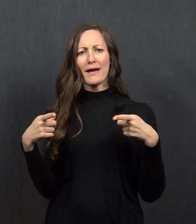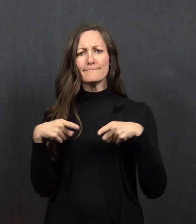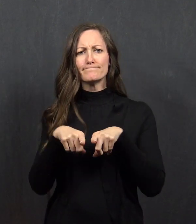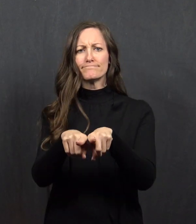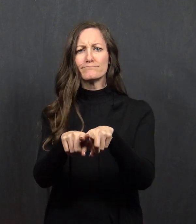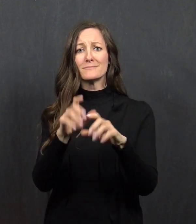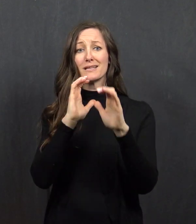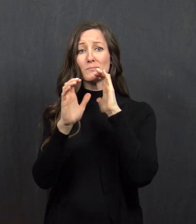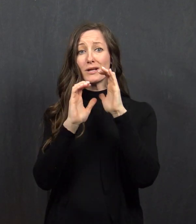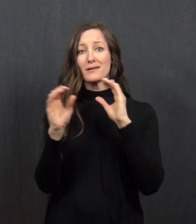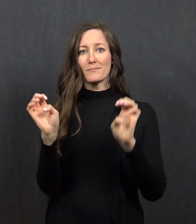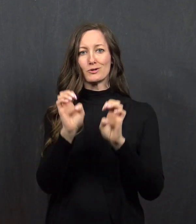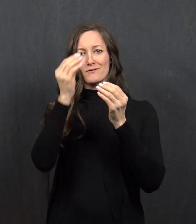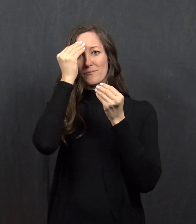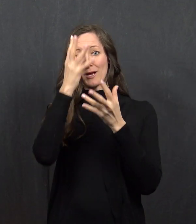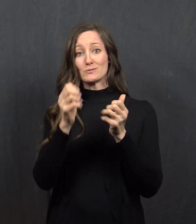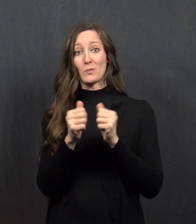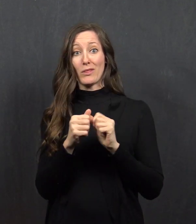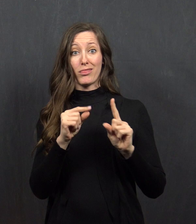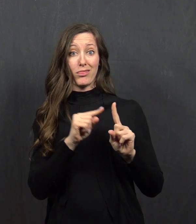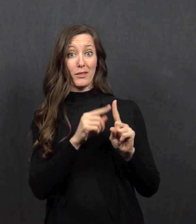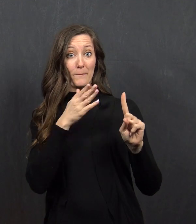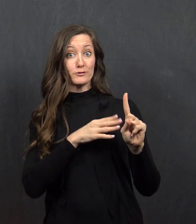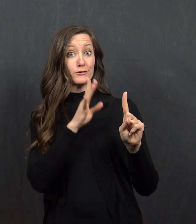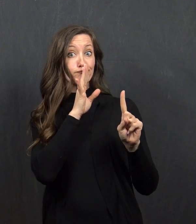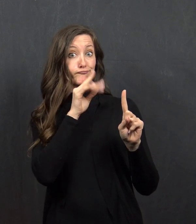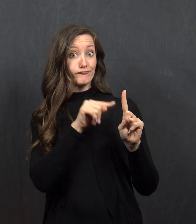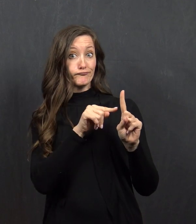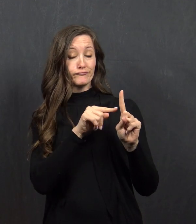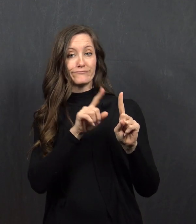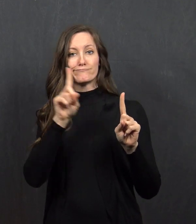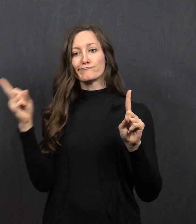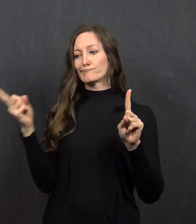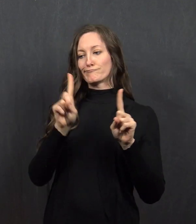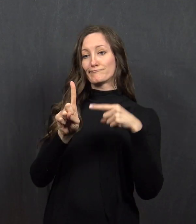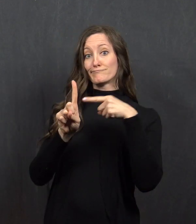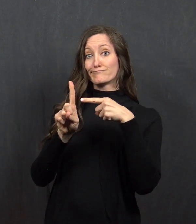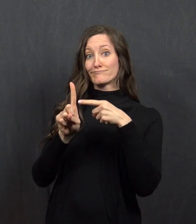1) Provide concurrent methods of communicating emergency information in spoken English with